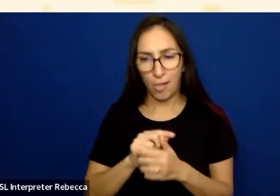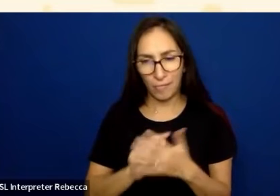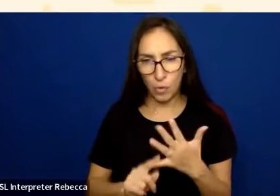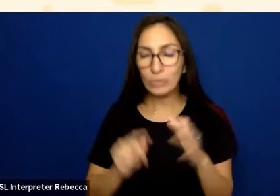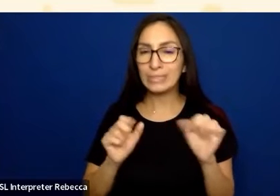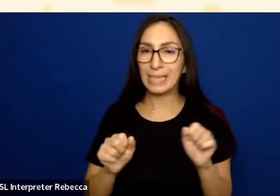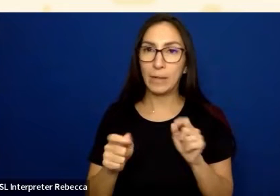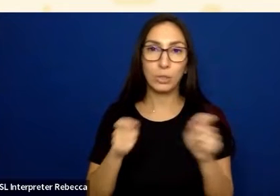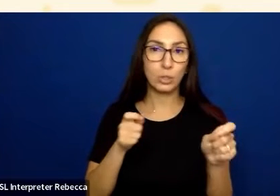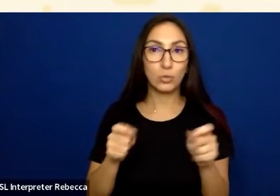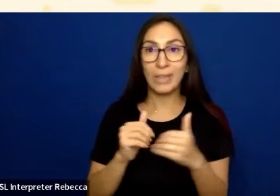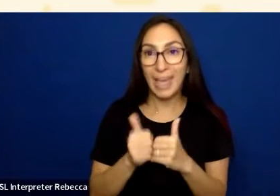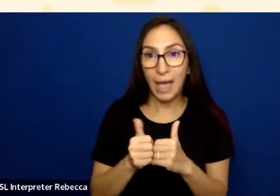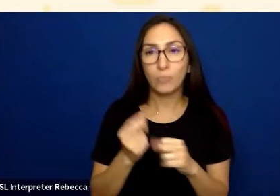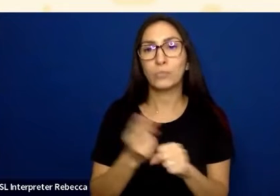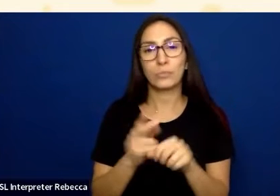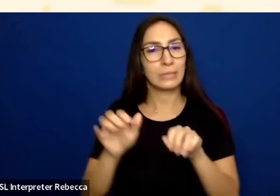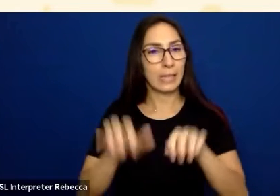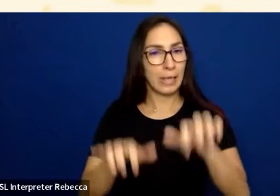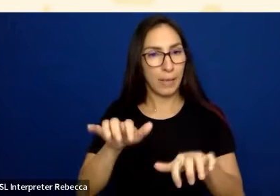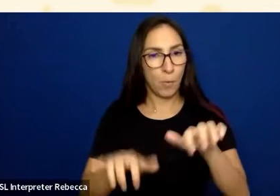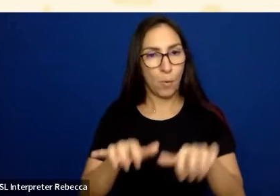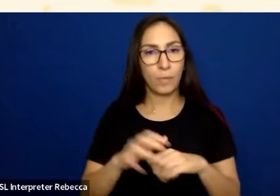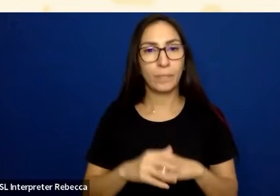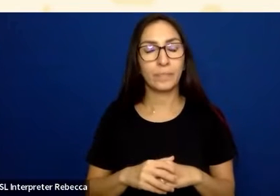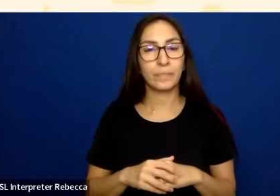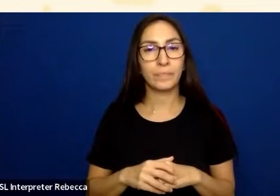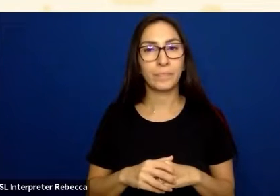As a developer, we do not need to do anything extra to make sure